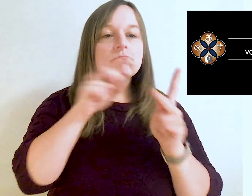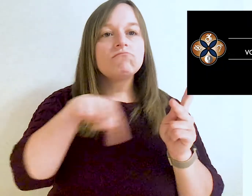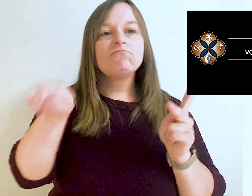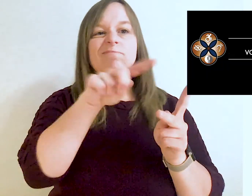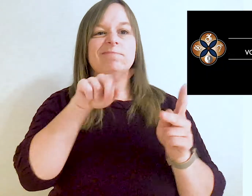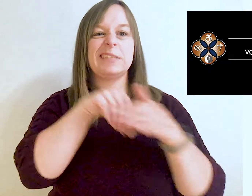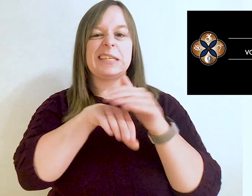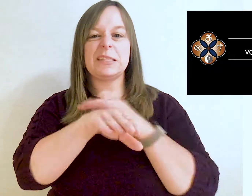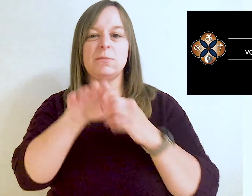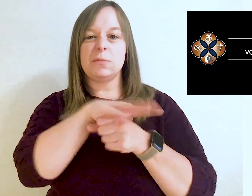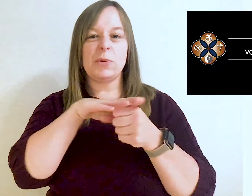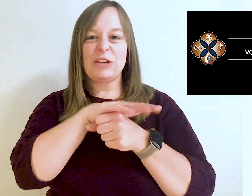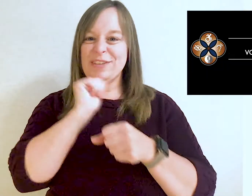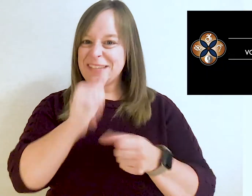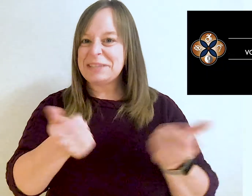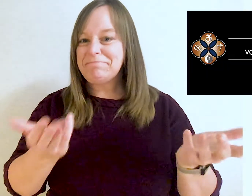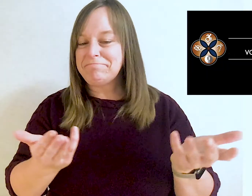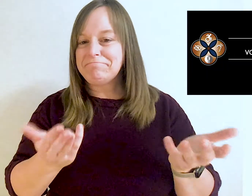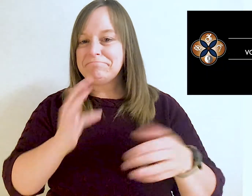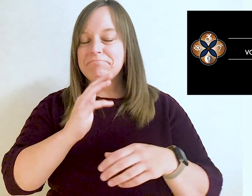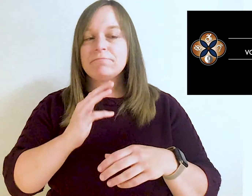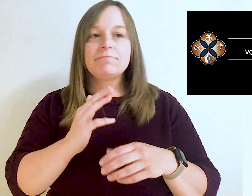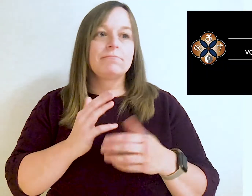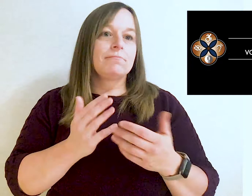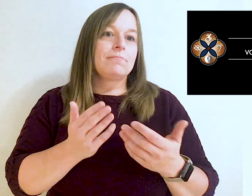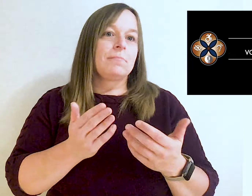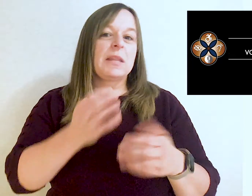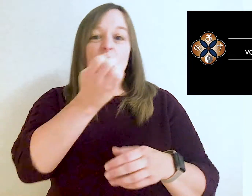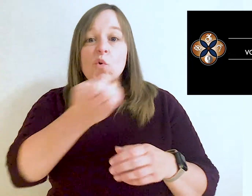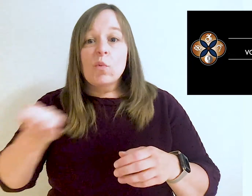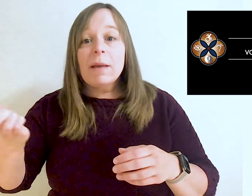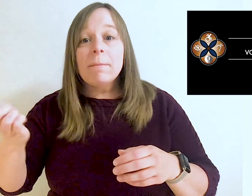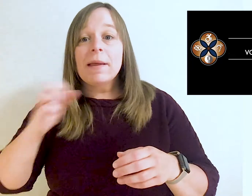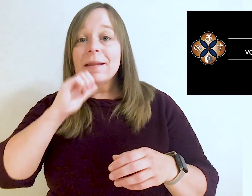And it can be the equipment but not being